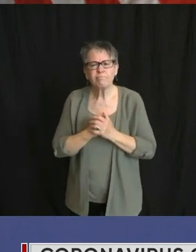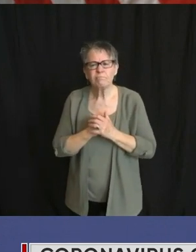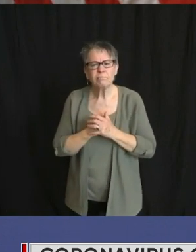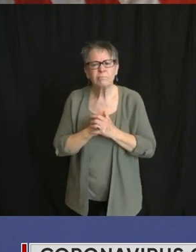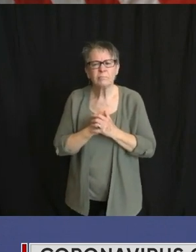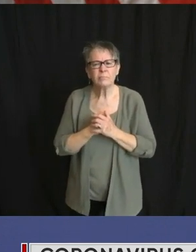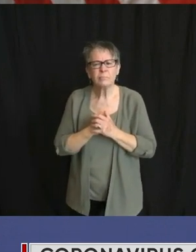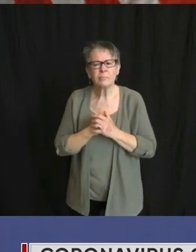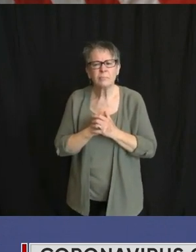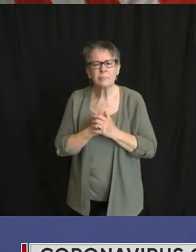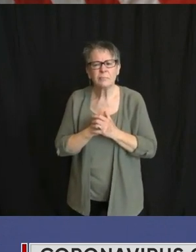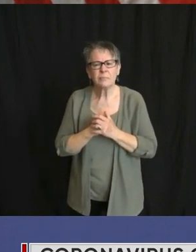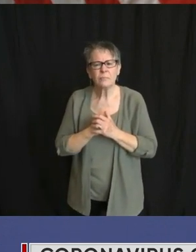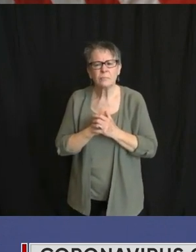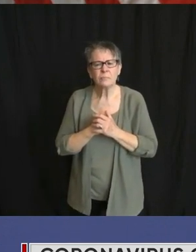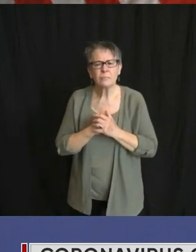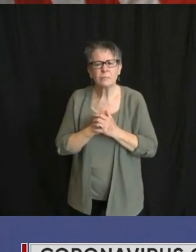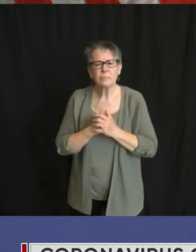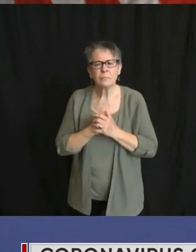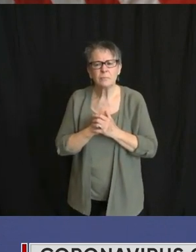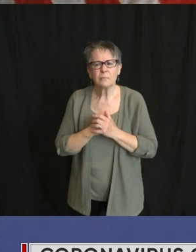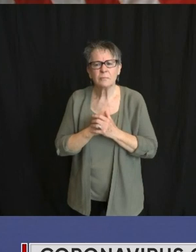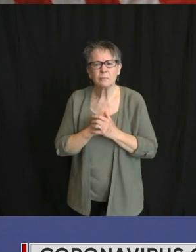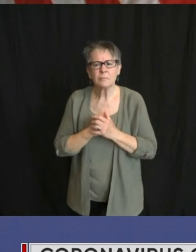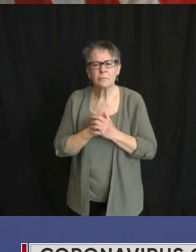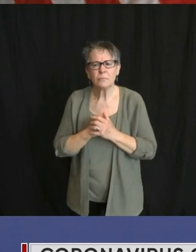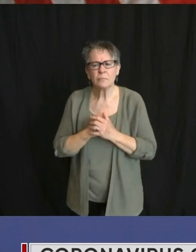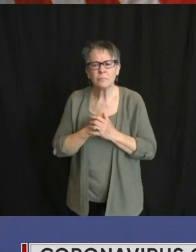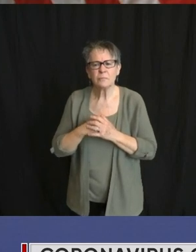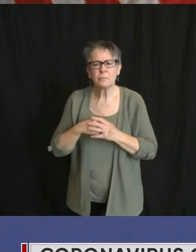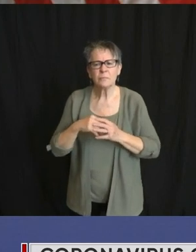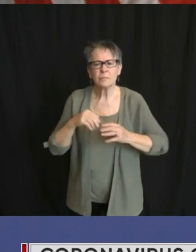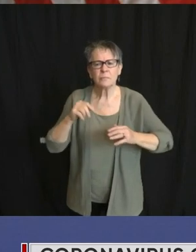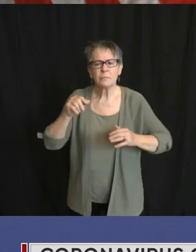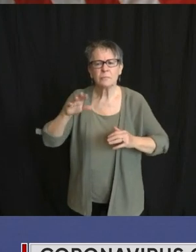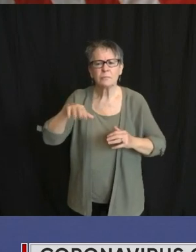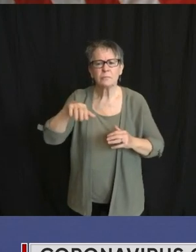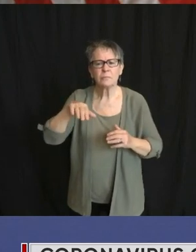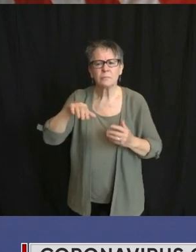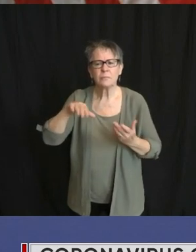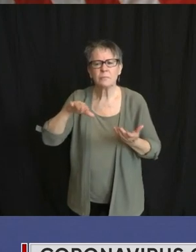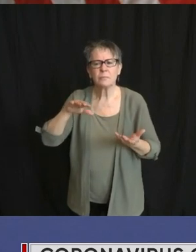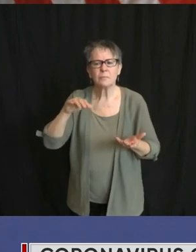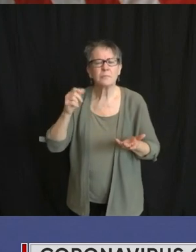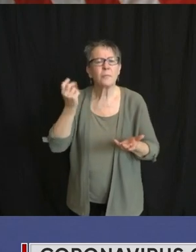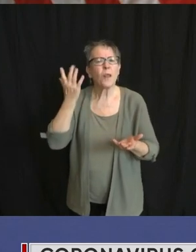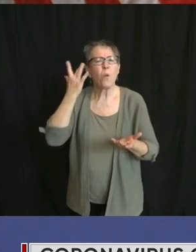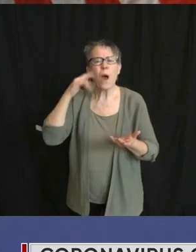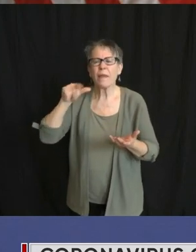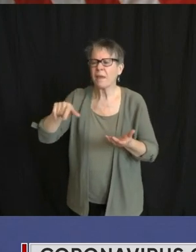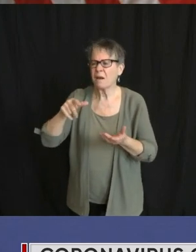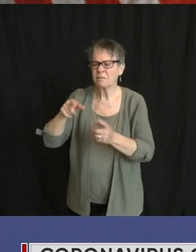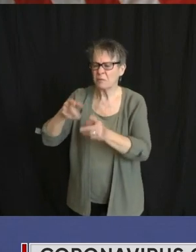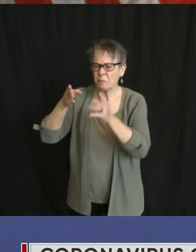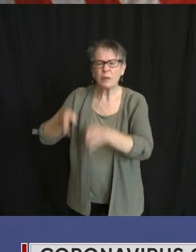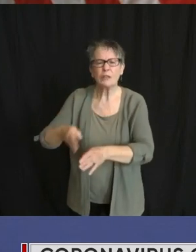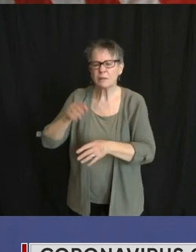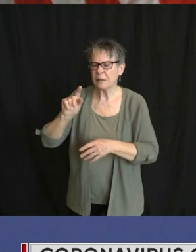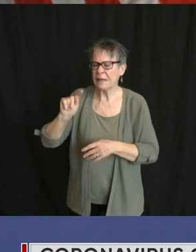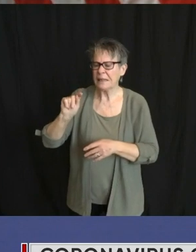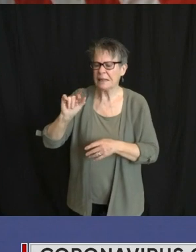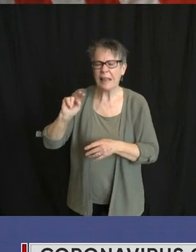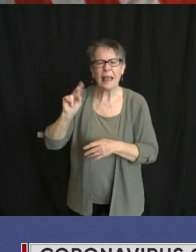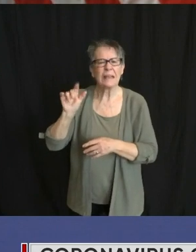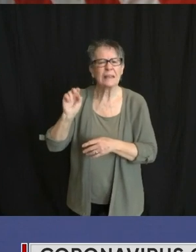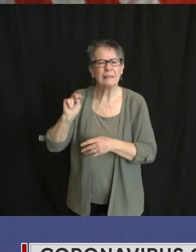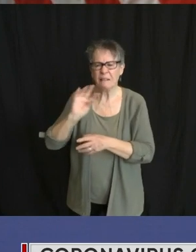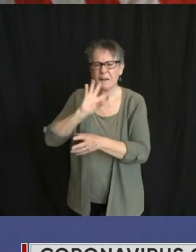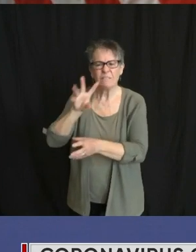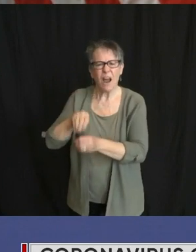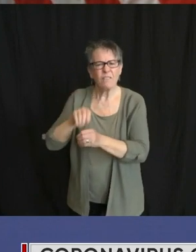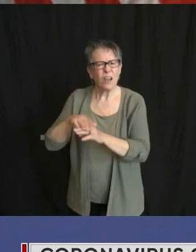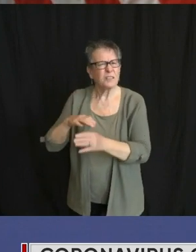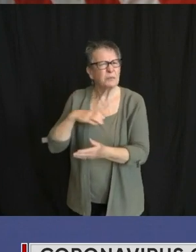SECOND, I AM CURIOUS ABOUT THE